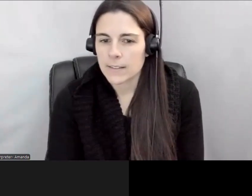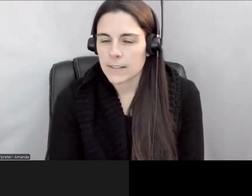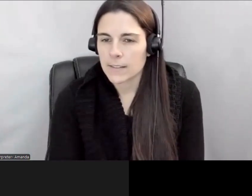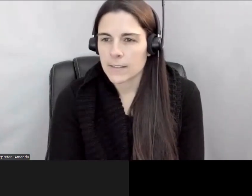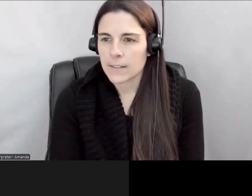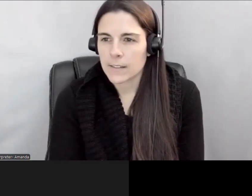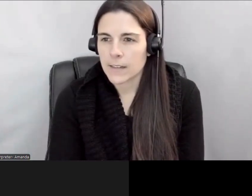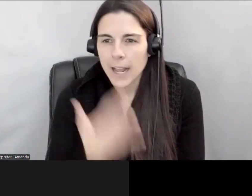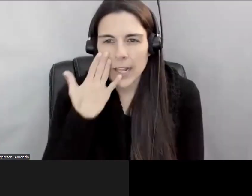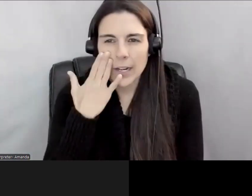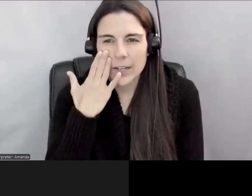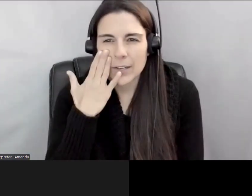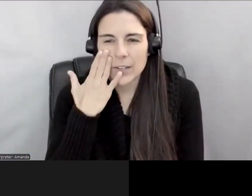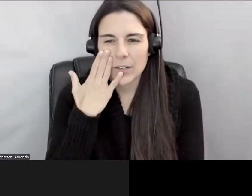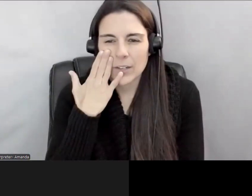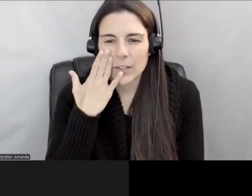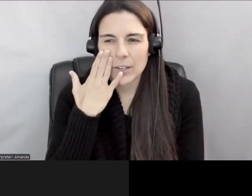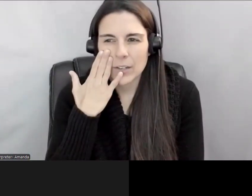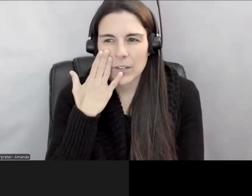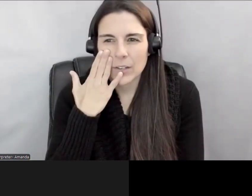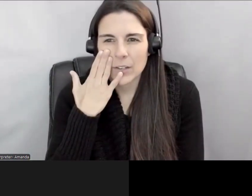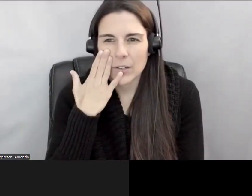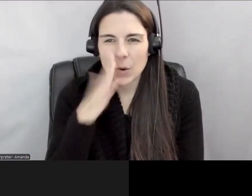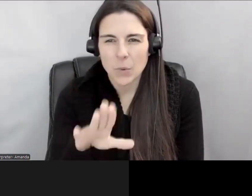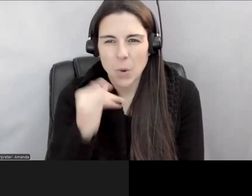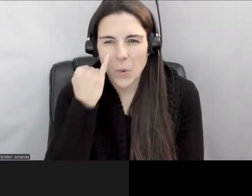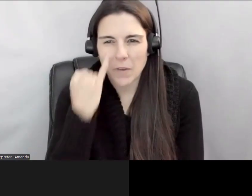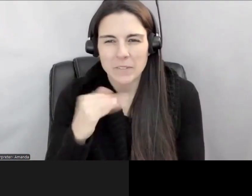I don't know that I would consider it a red flag. It would